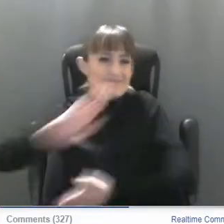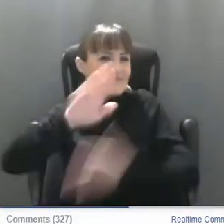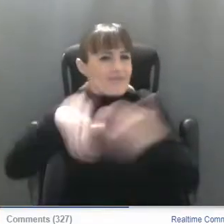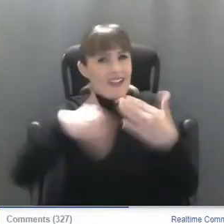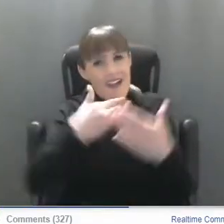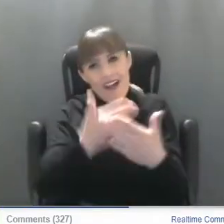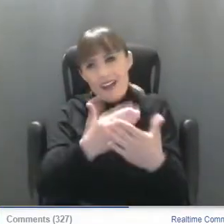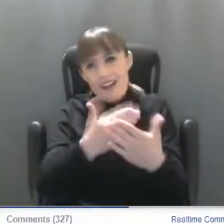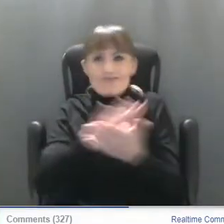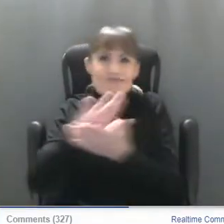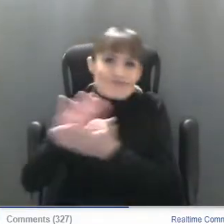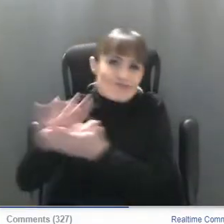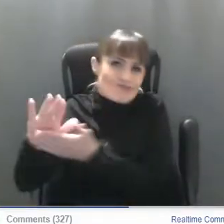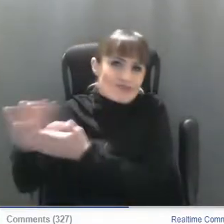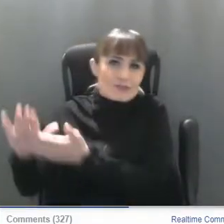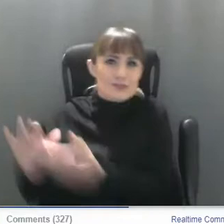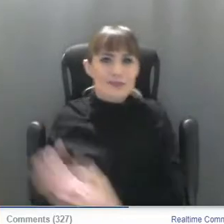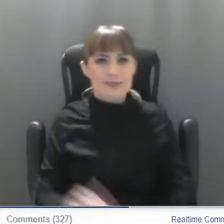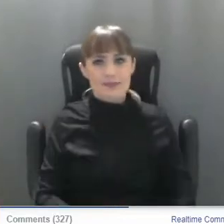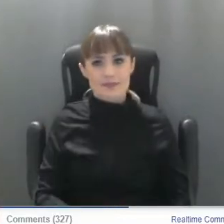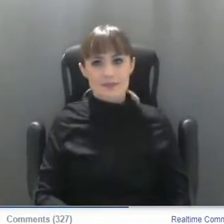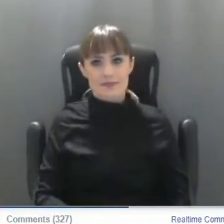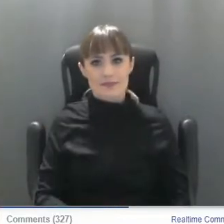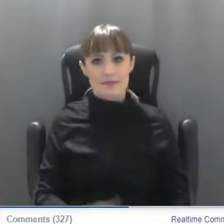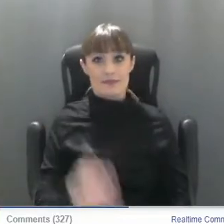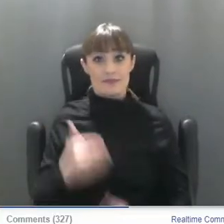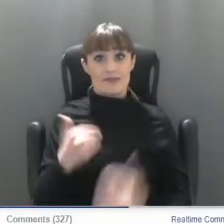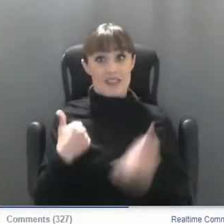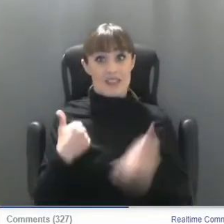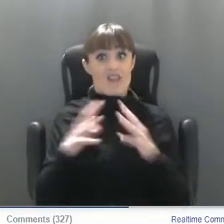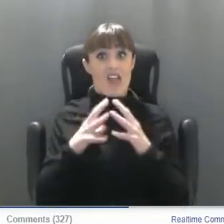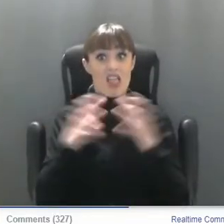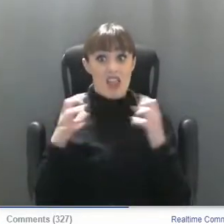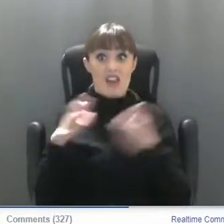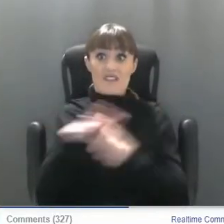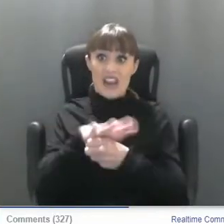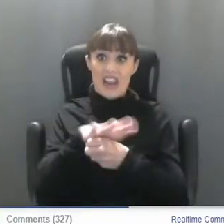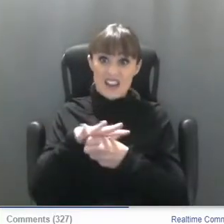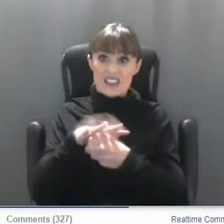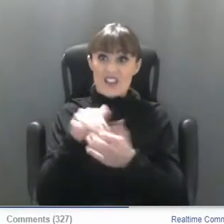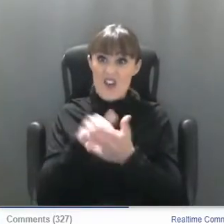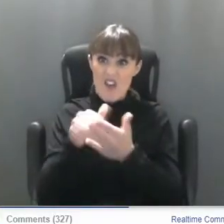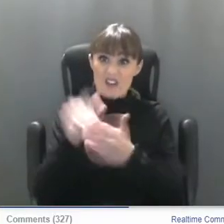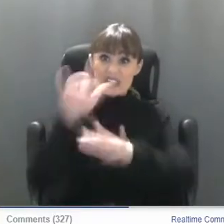of all these high touch areas throughout the zoo. So that's being done